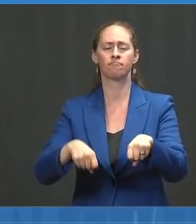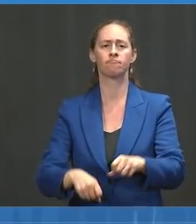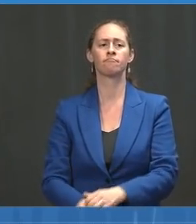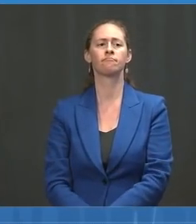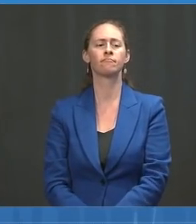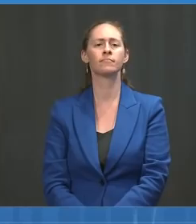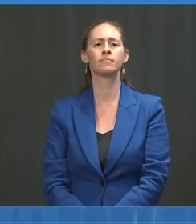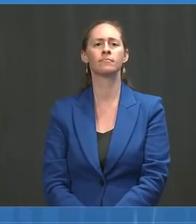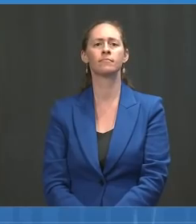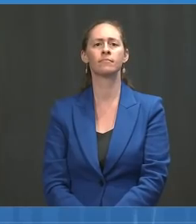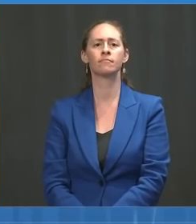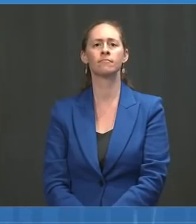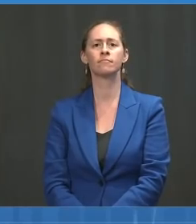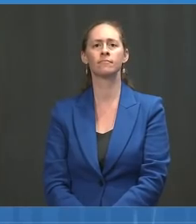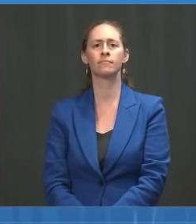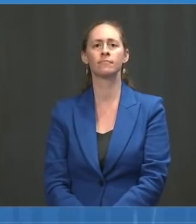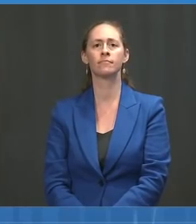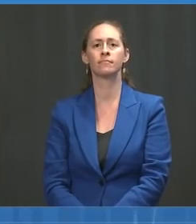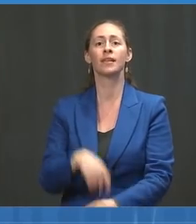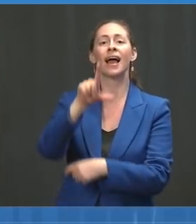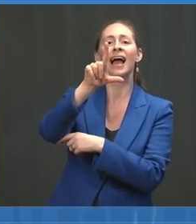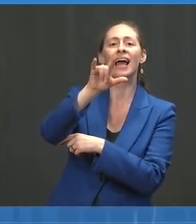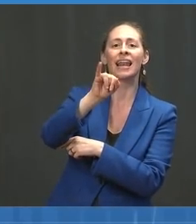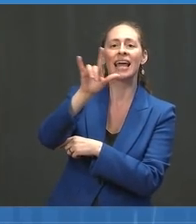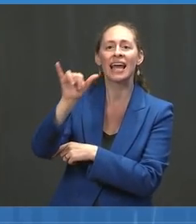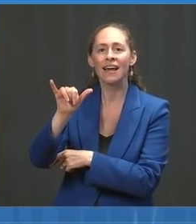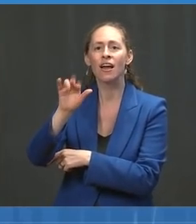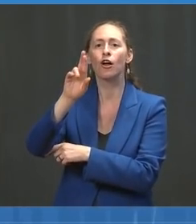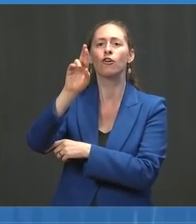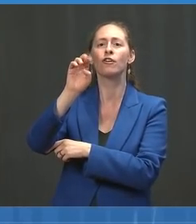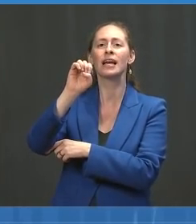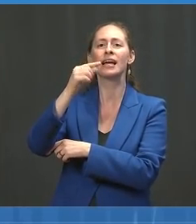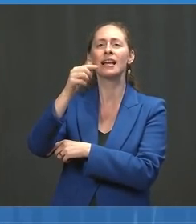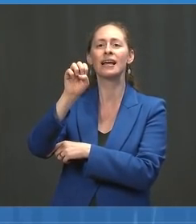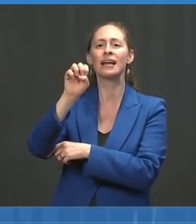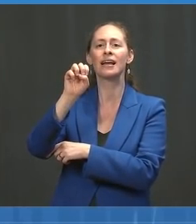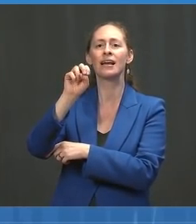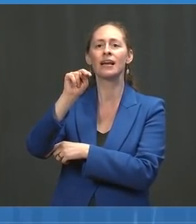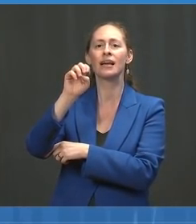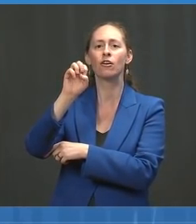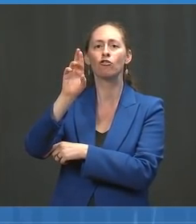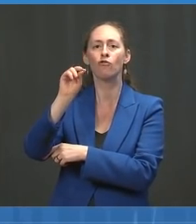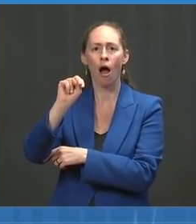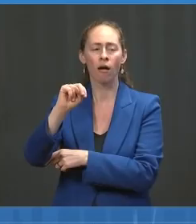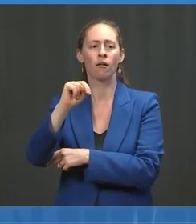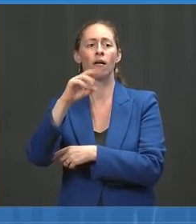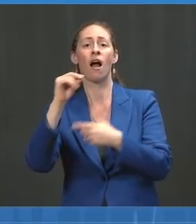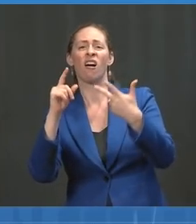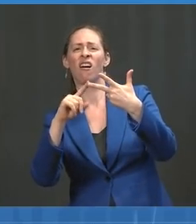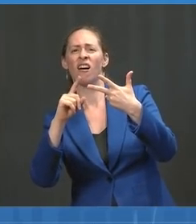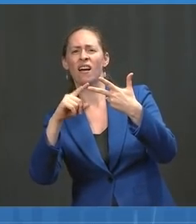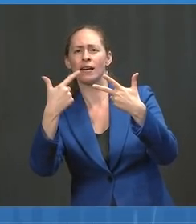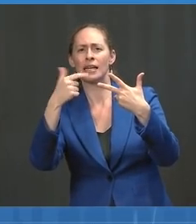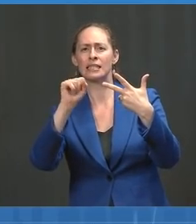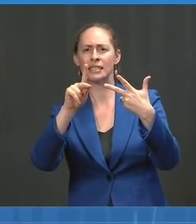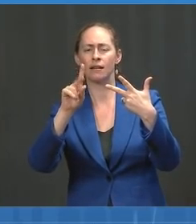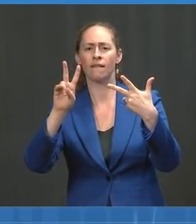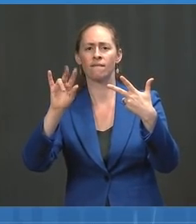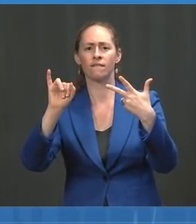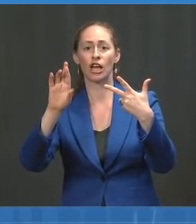There's the Regeneron project -- product, referred to as REGEN-COV. And then there's the GSK and Vir product.